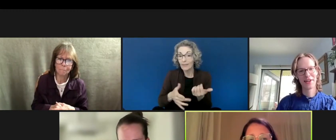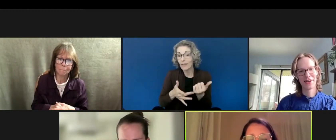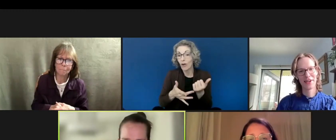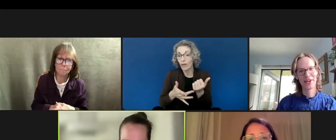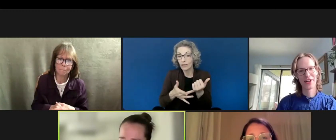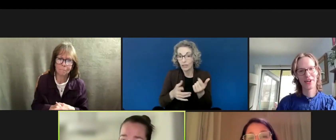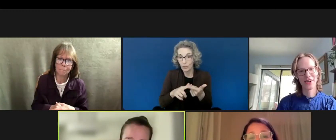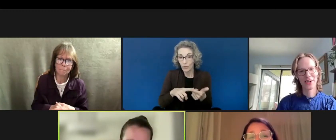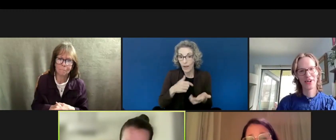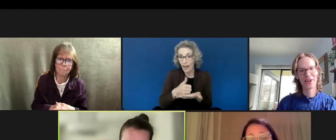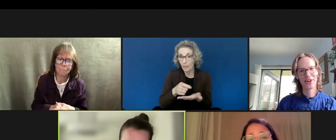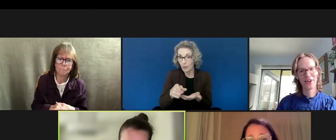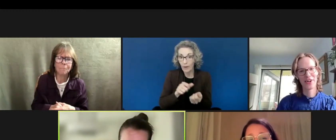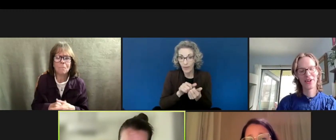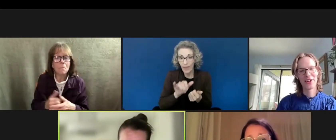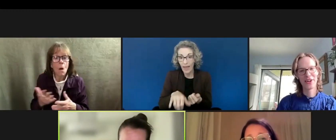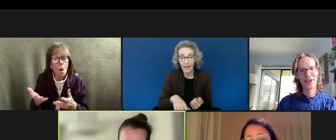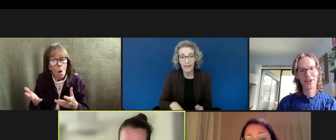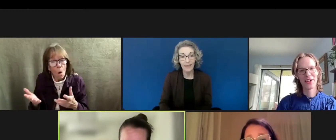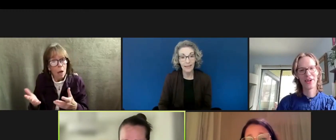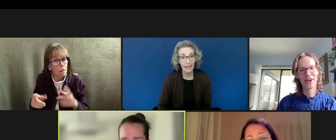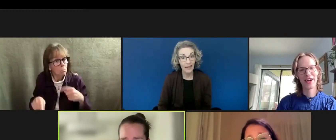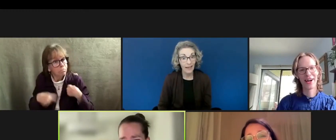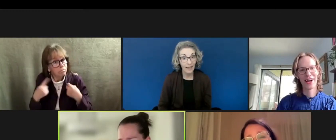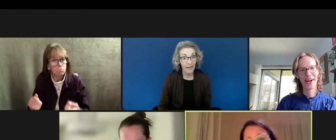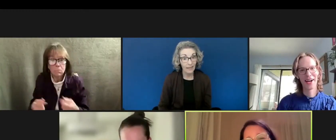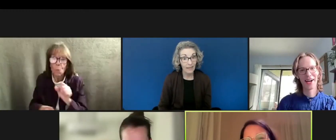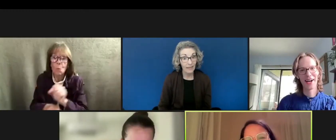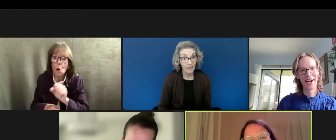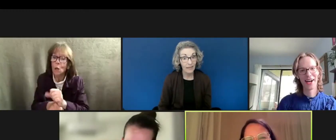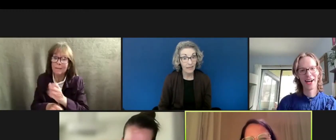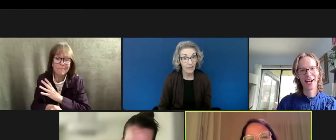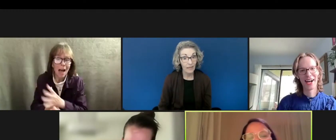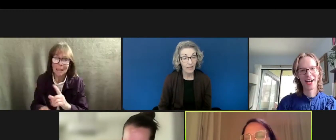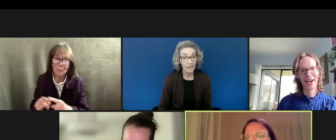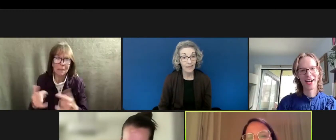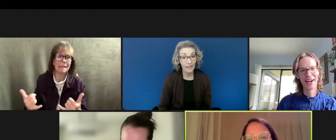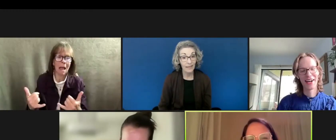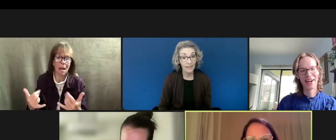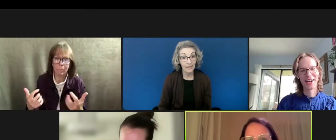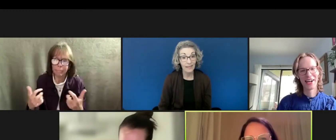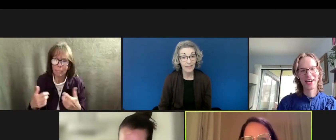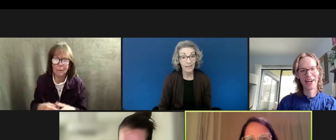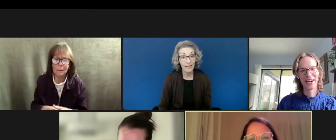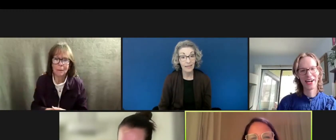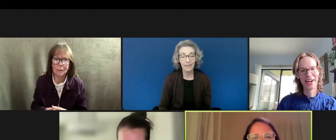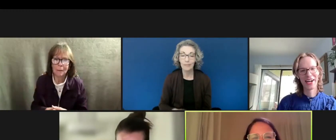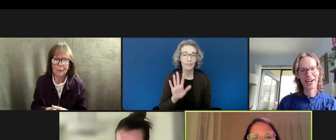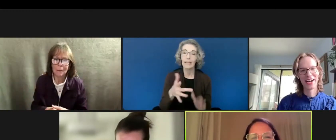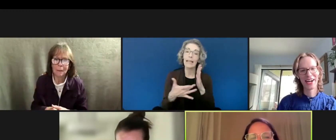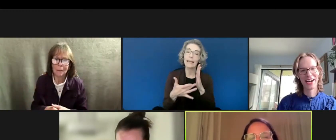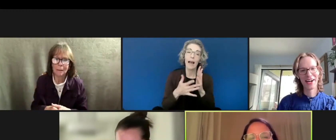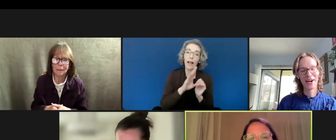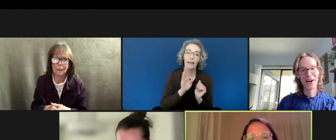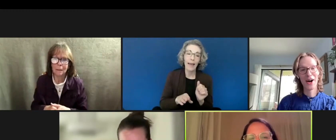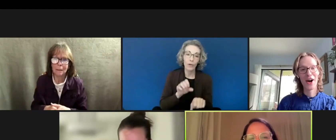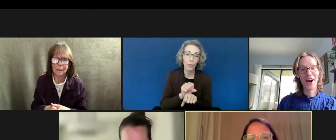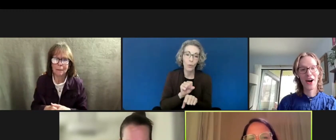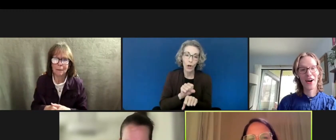Yeah, usually it works. [LAUGH] >> Yeah, knowledge never works when we need it, right? Yeah.